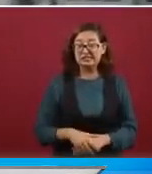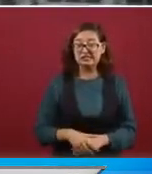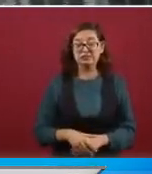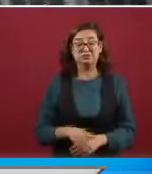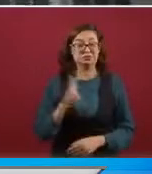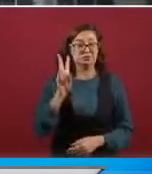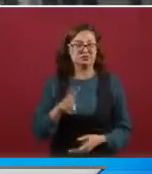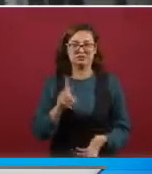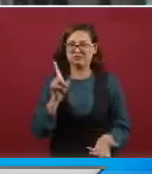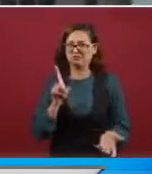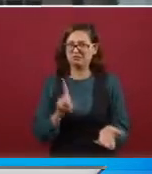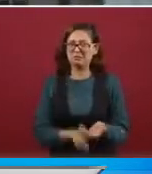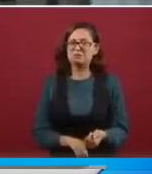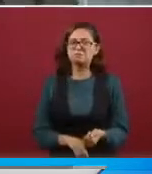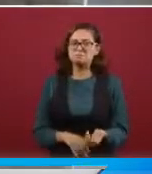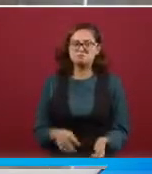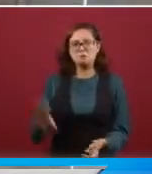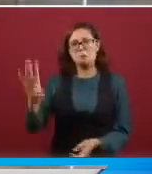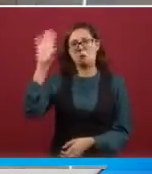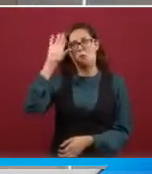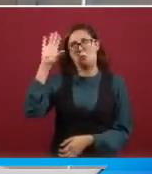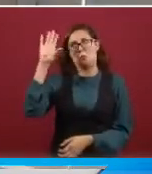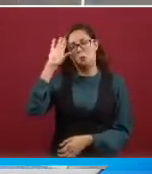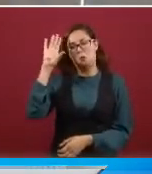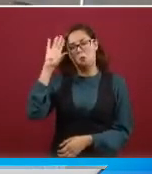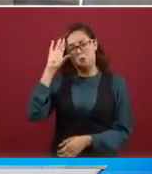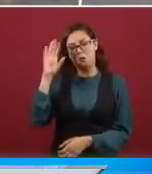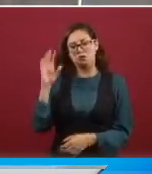The resources will be allocated to scholarships for high-performance athletes